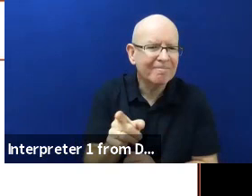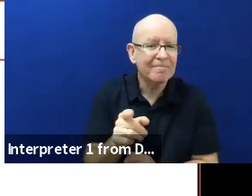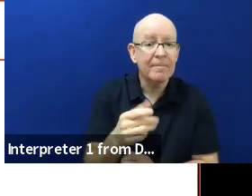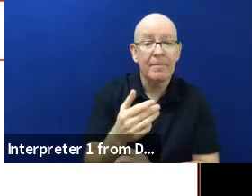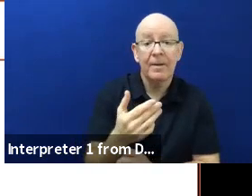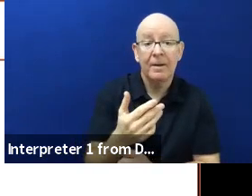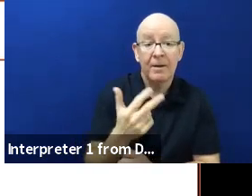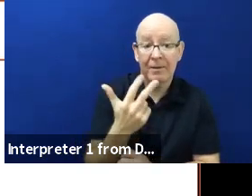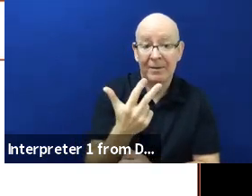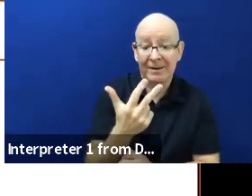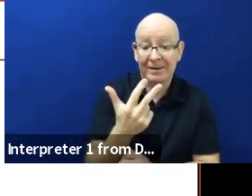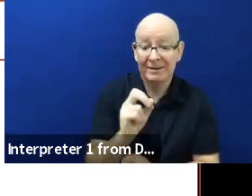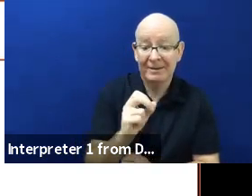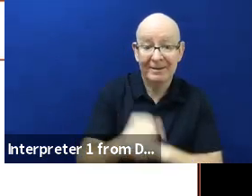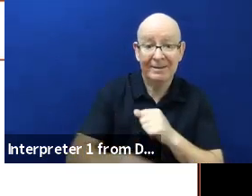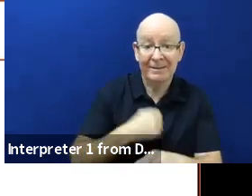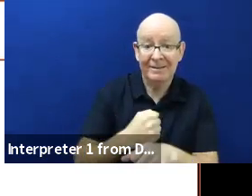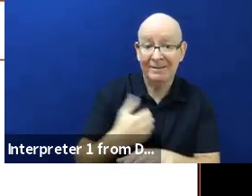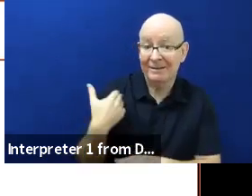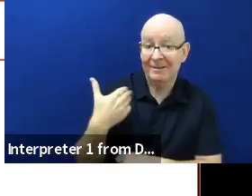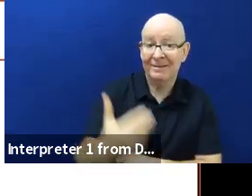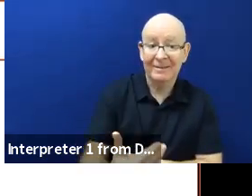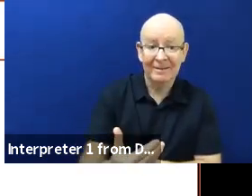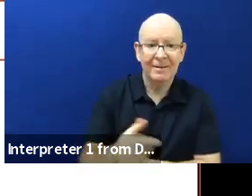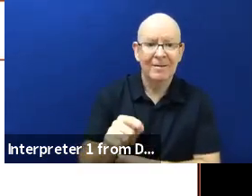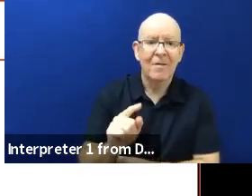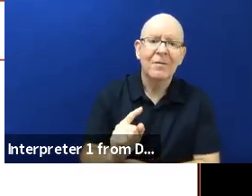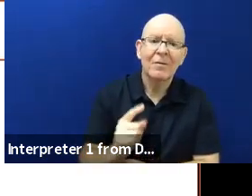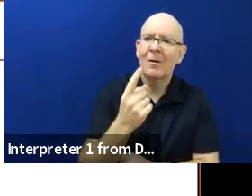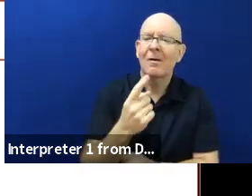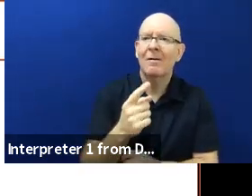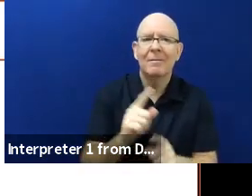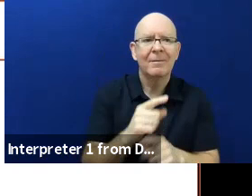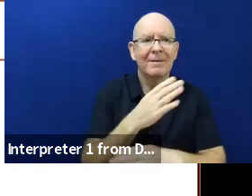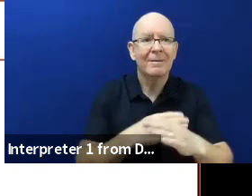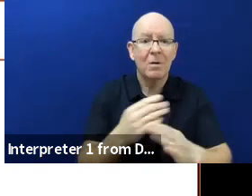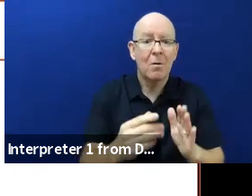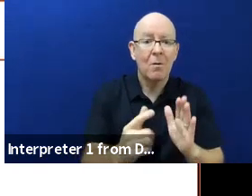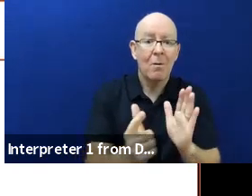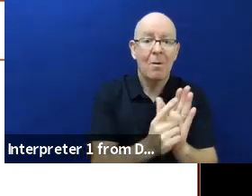the next level and now persons with a disability card are eligible for many social protection